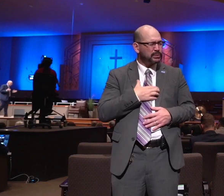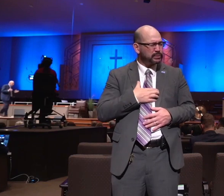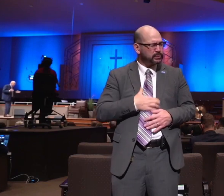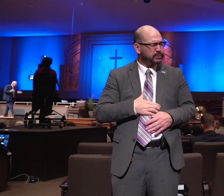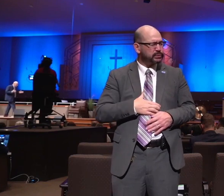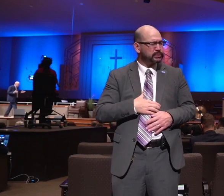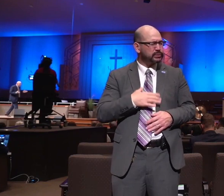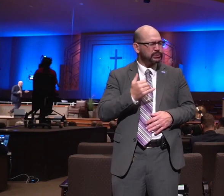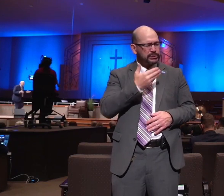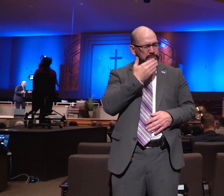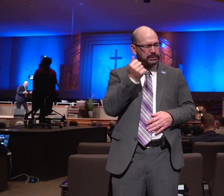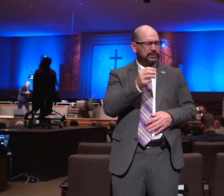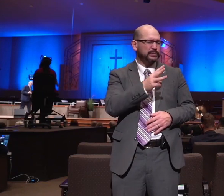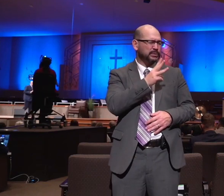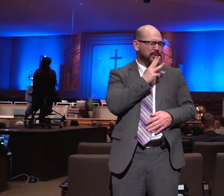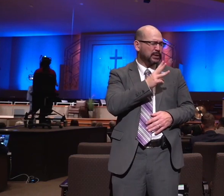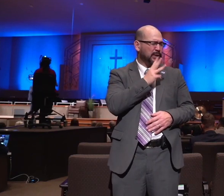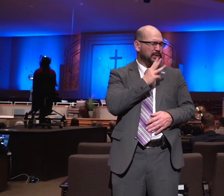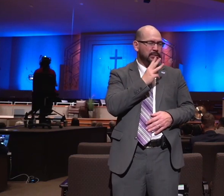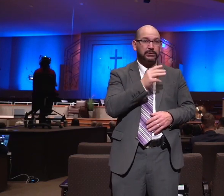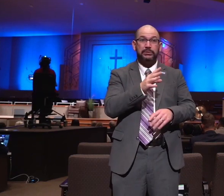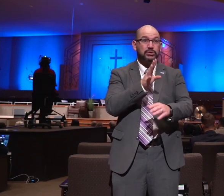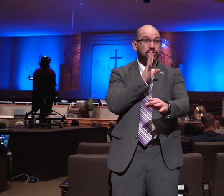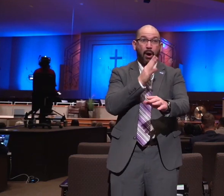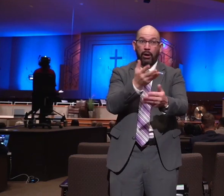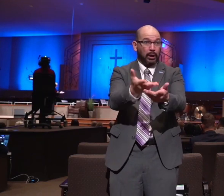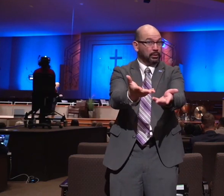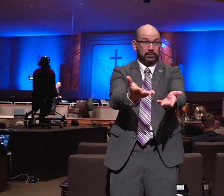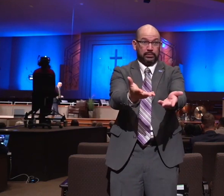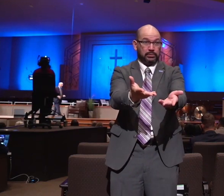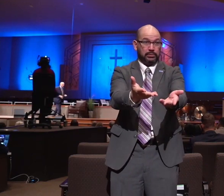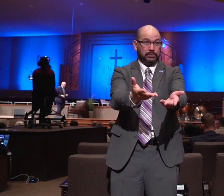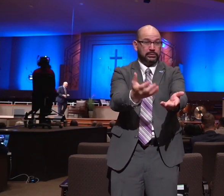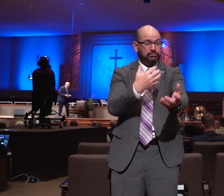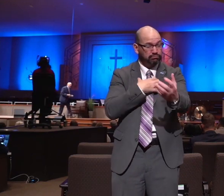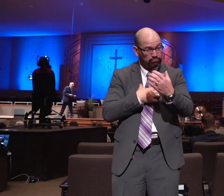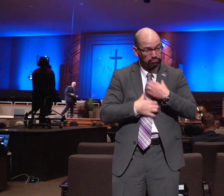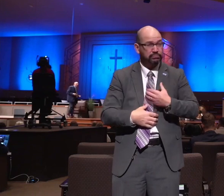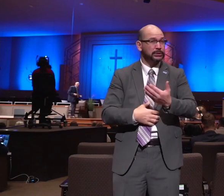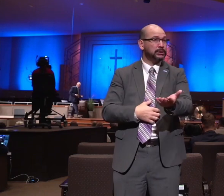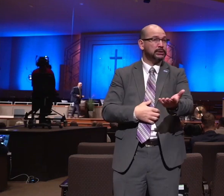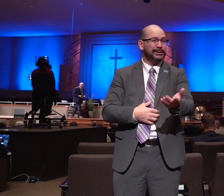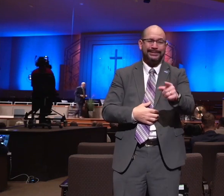the world no water's so sweet as the water from the well of Bethlehem no